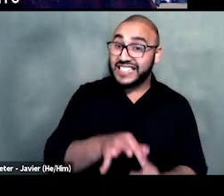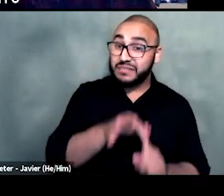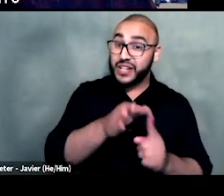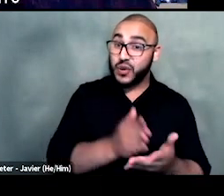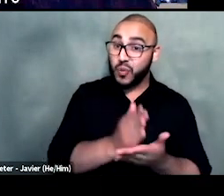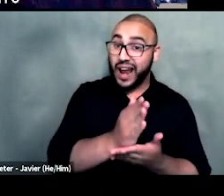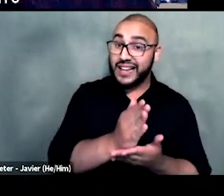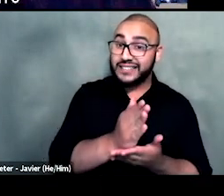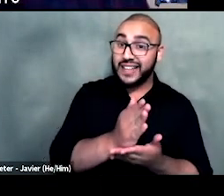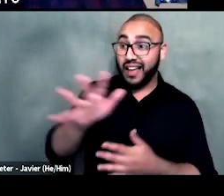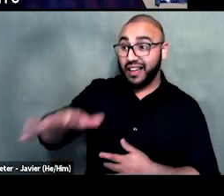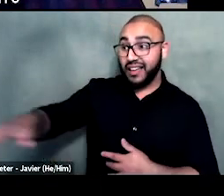do not have? If so, what are they?